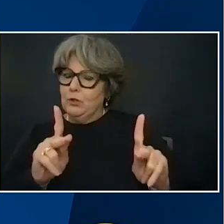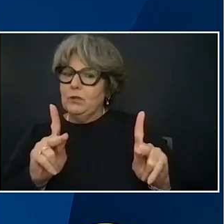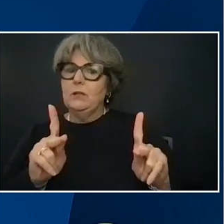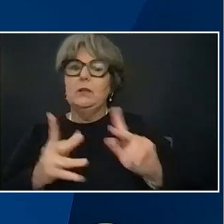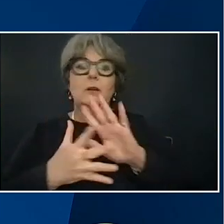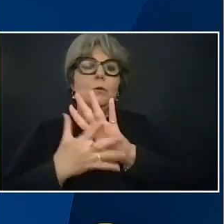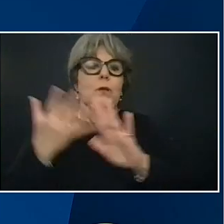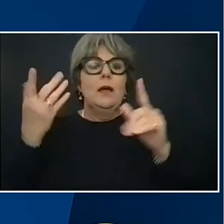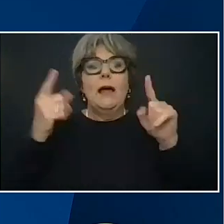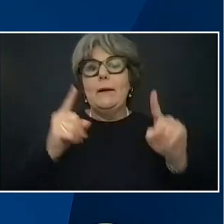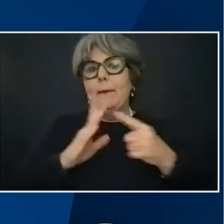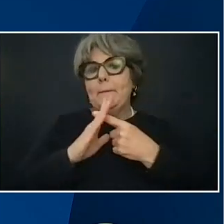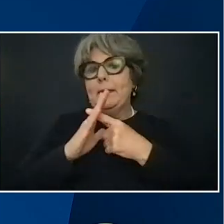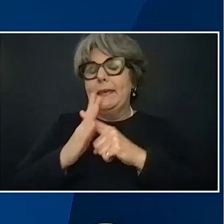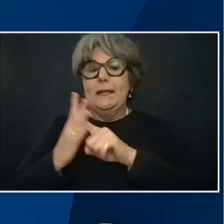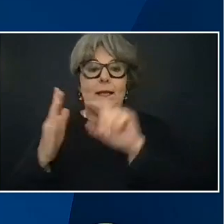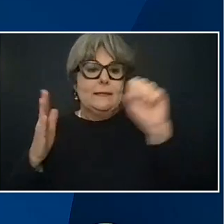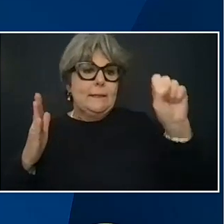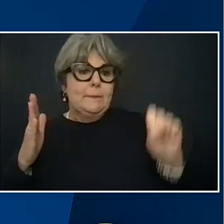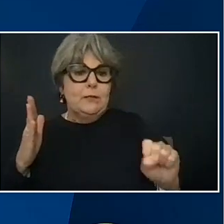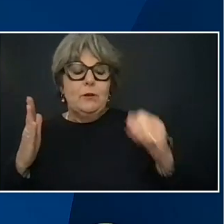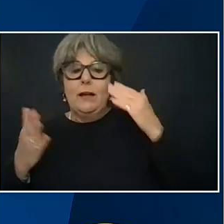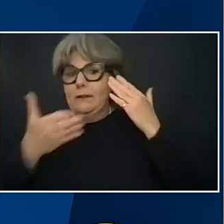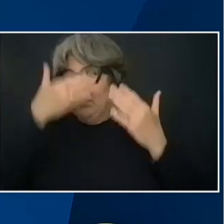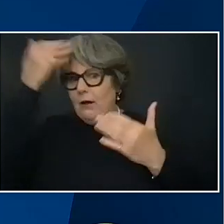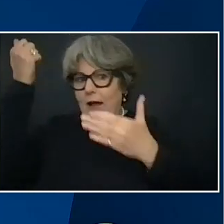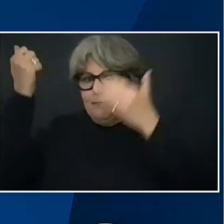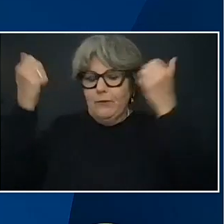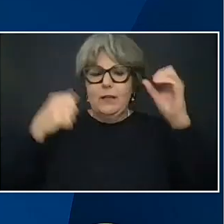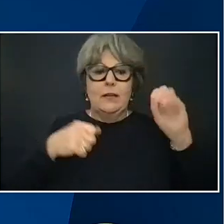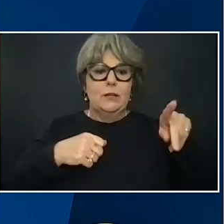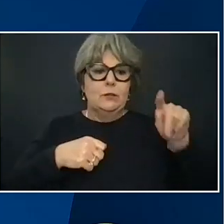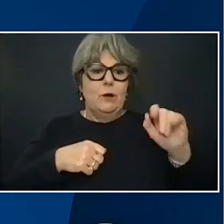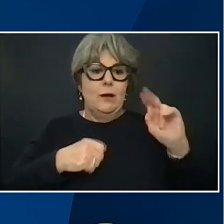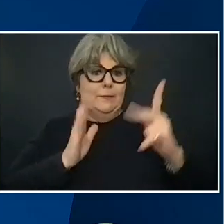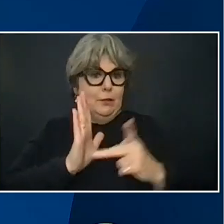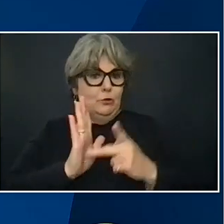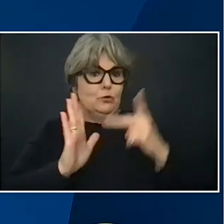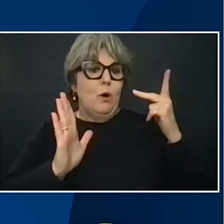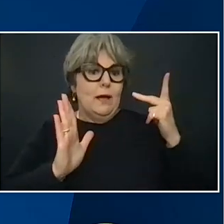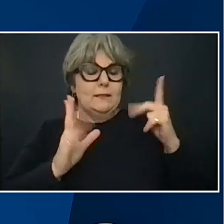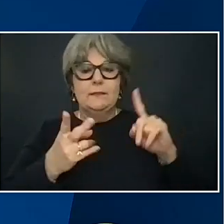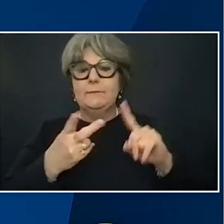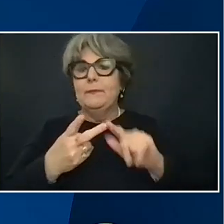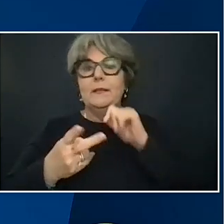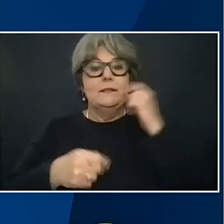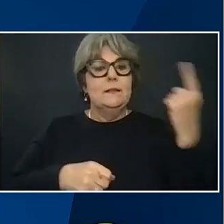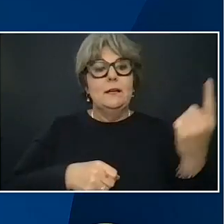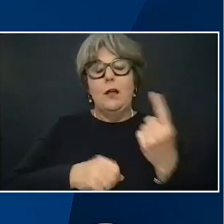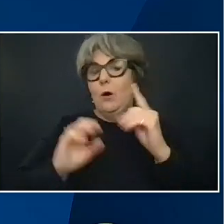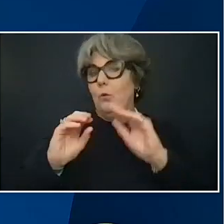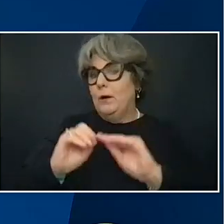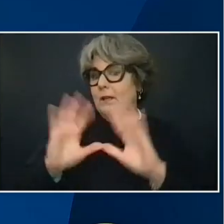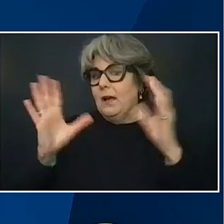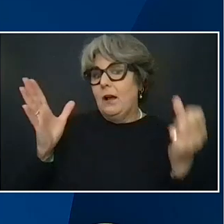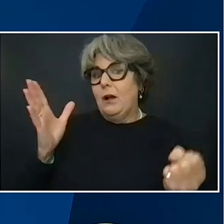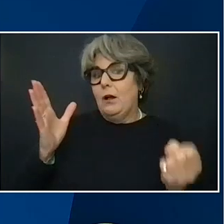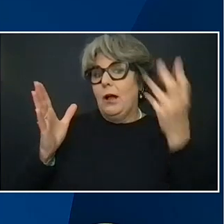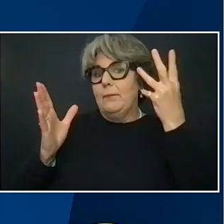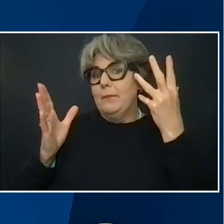beginning of the semester, I know I'd forget to opt out and get charged twice. Also, it's not always obvious how much inclusive access is going to cost, and it